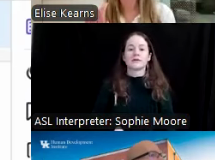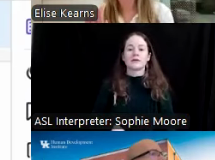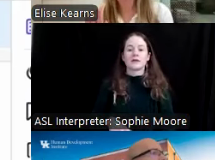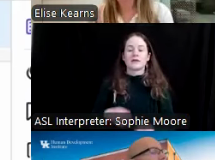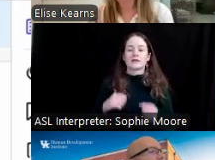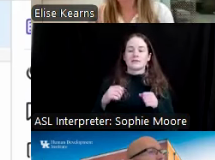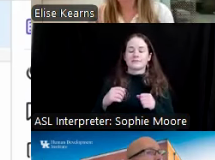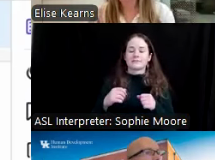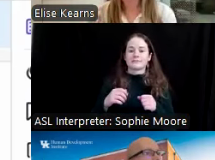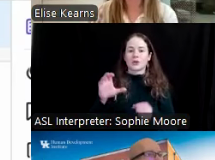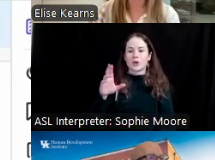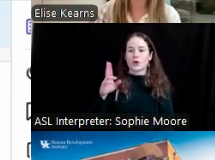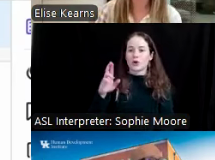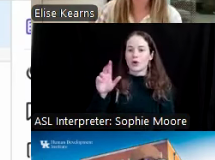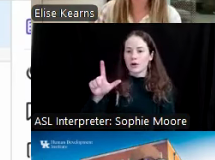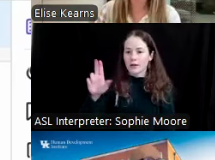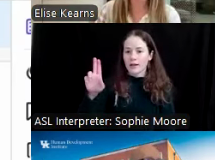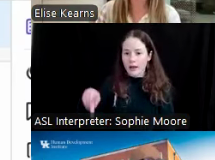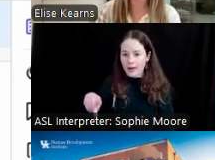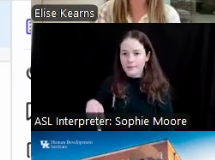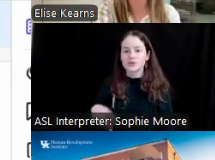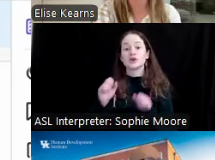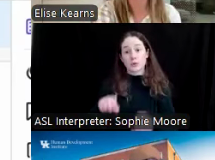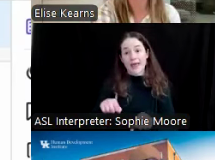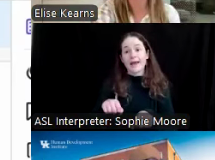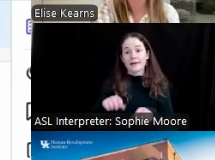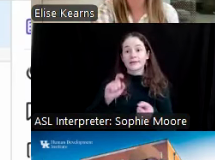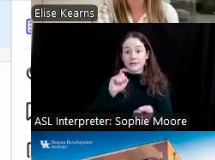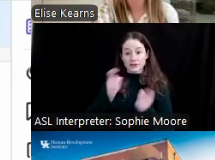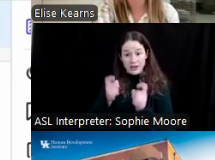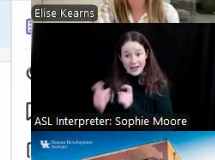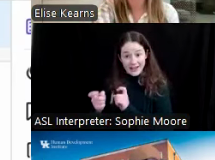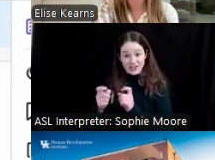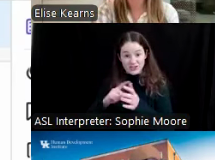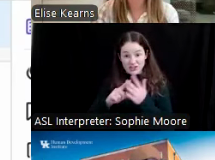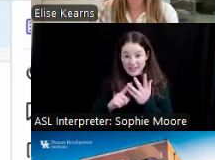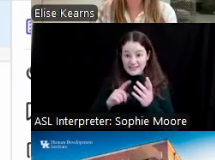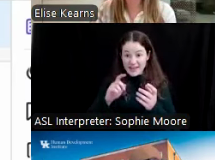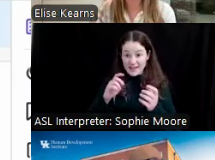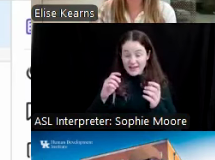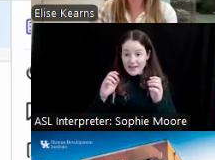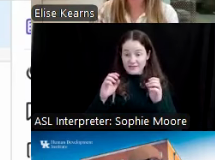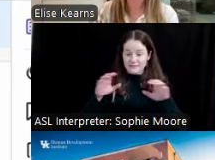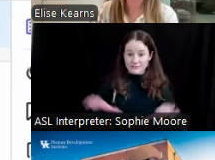a seated position so you can adapt. And I think some of these advanced exercises and the other fitness cards will also